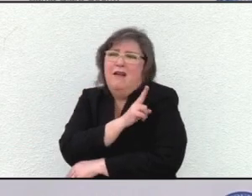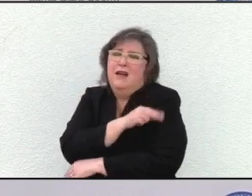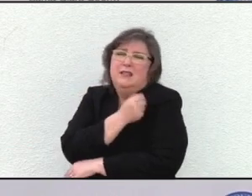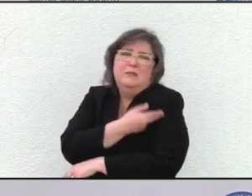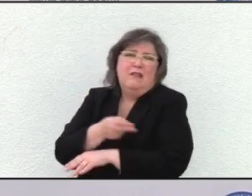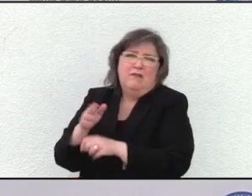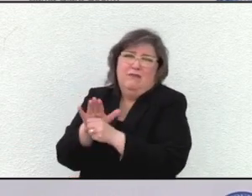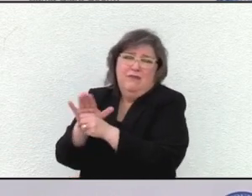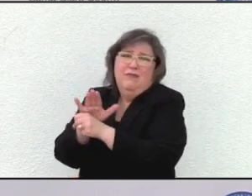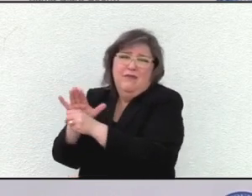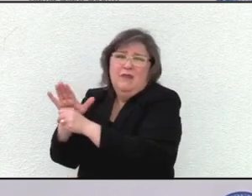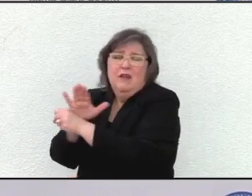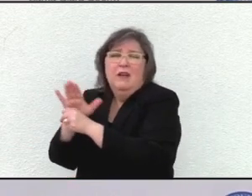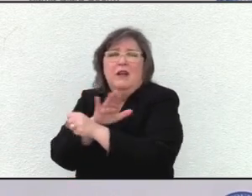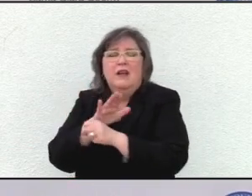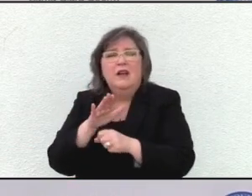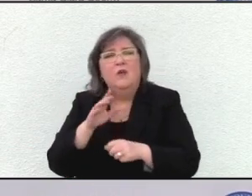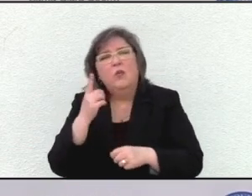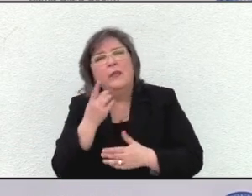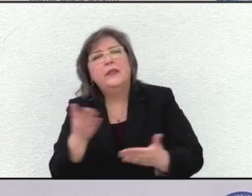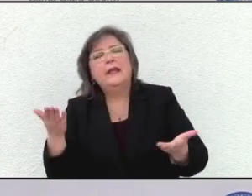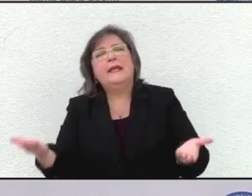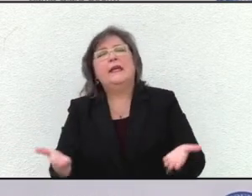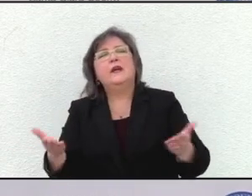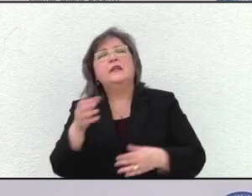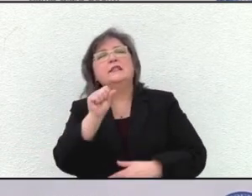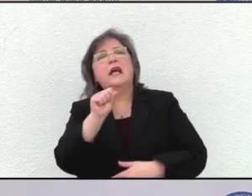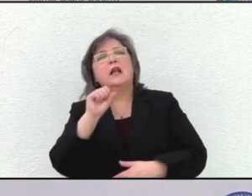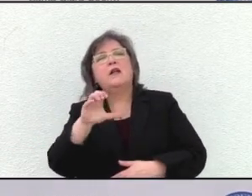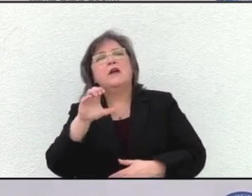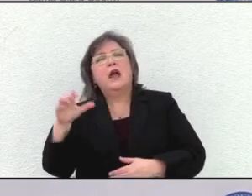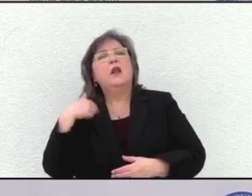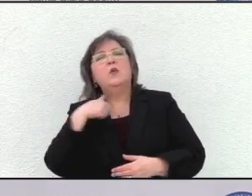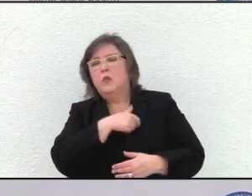Clara County can agree on, and that is that we want to continue heading in the trajectory